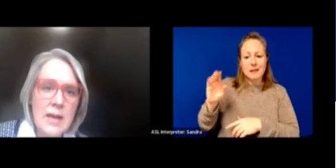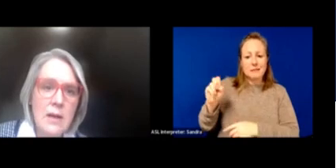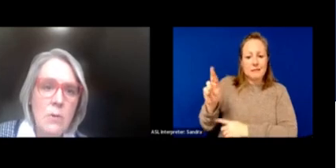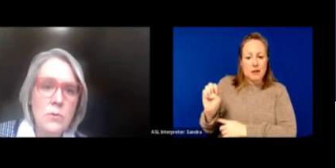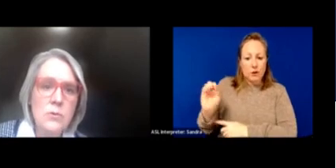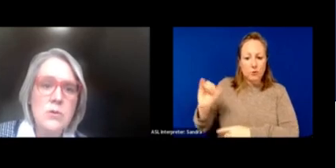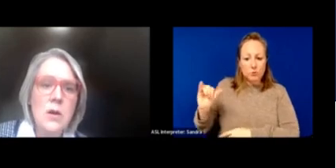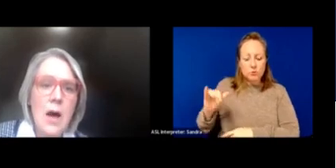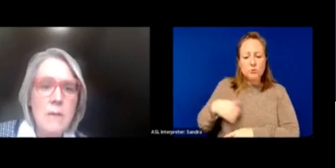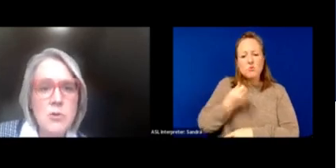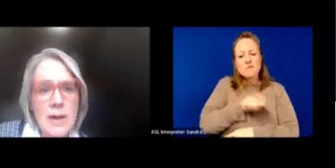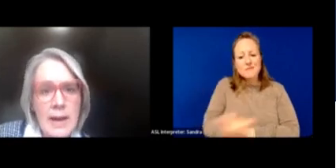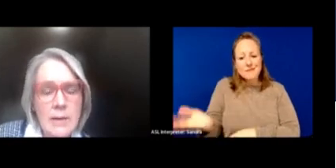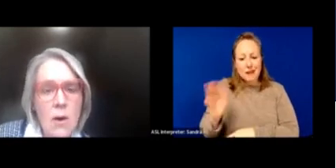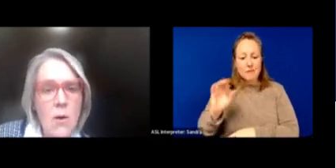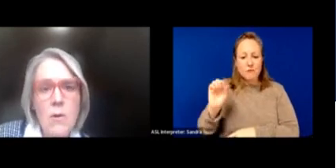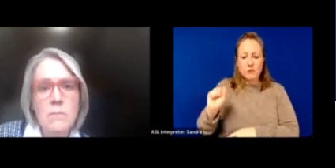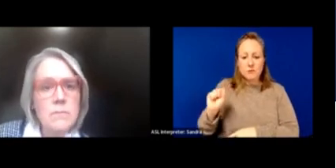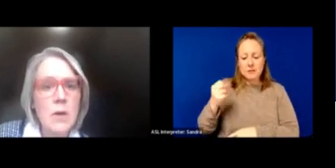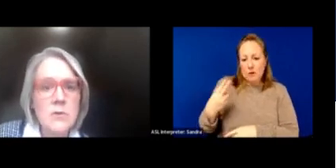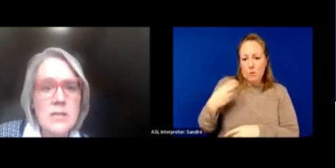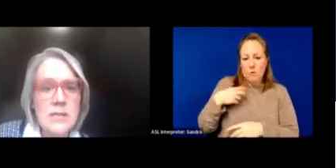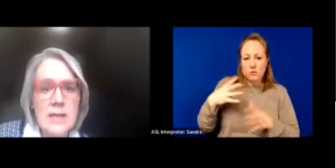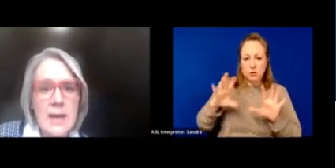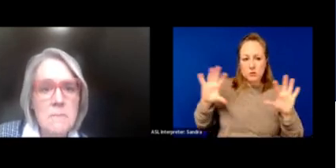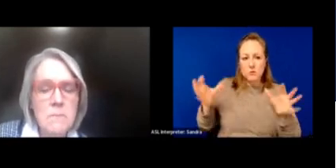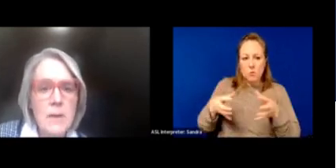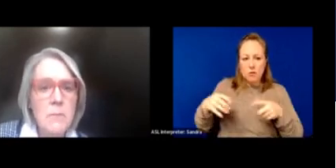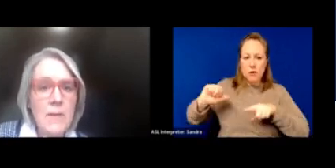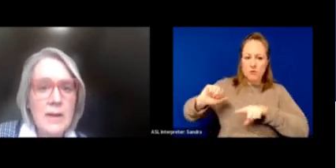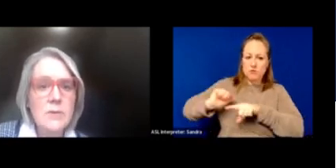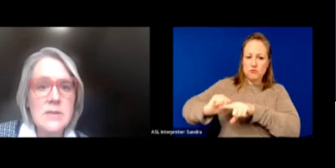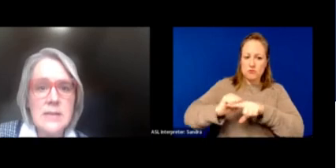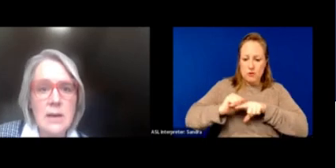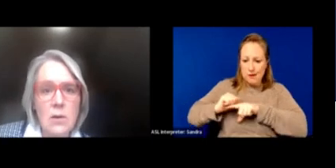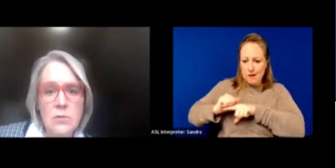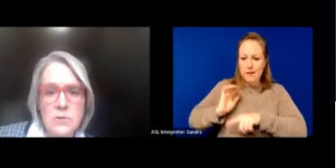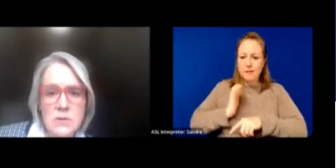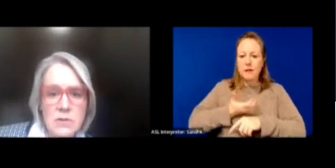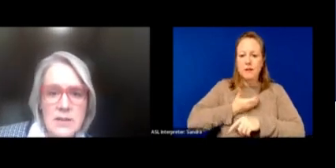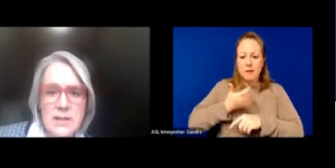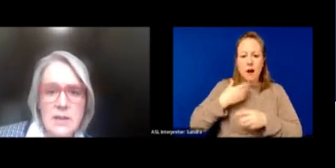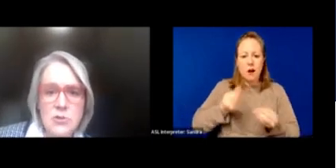stakeholders, training or our Tennessee providers and stakeholders on dignity of